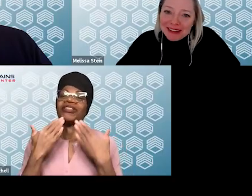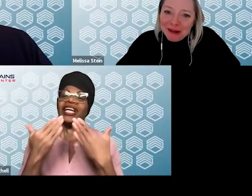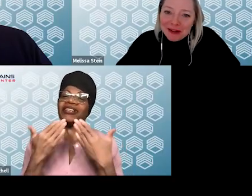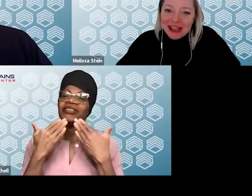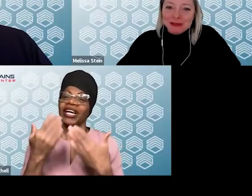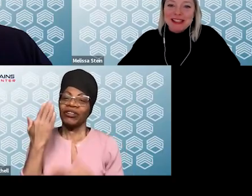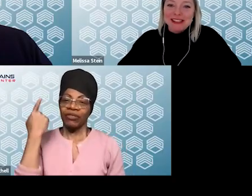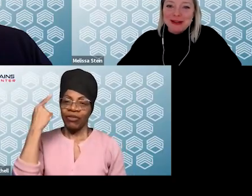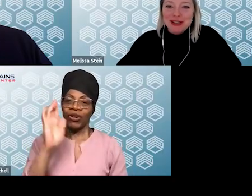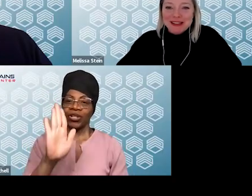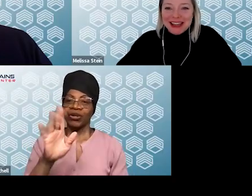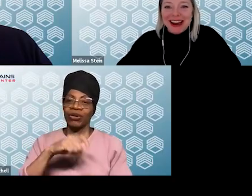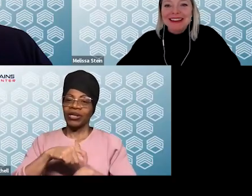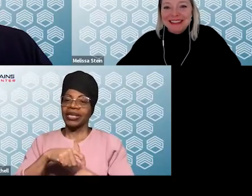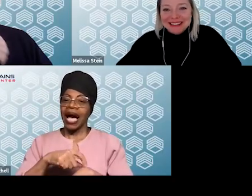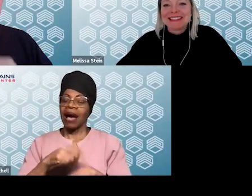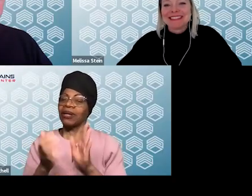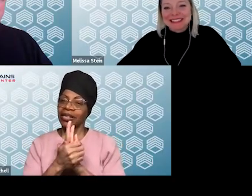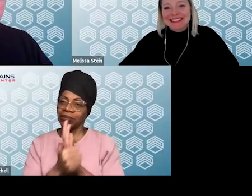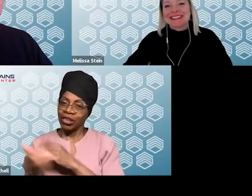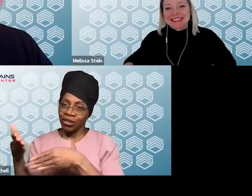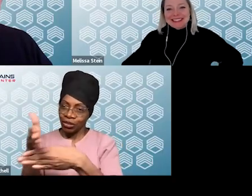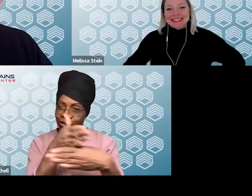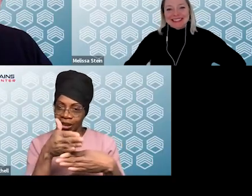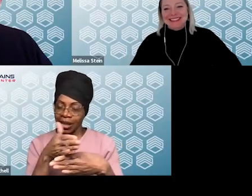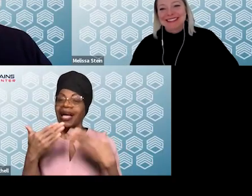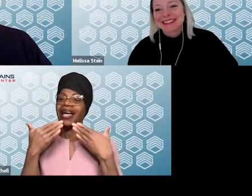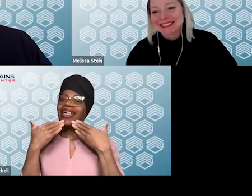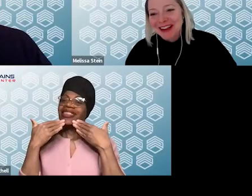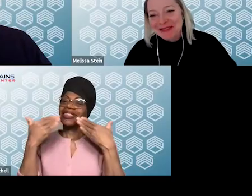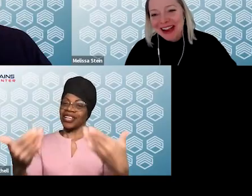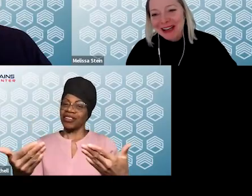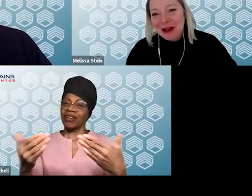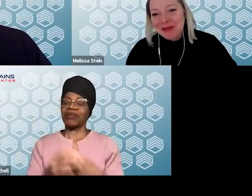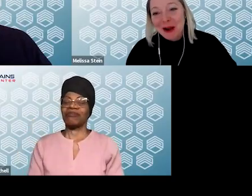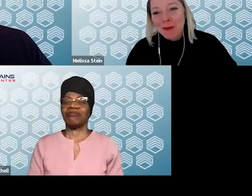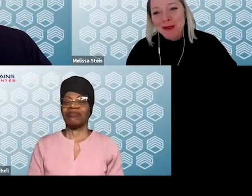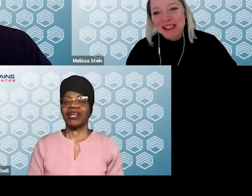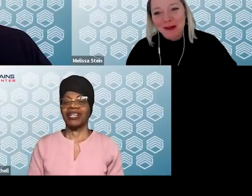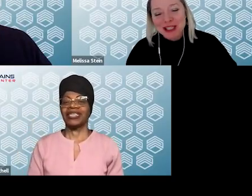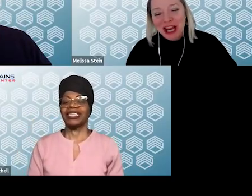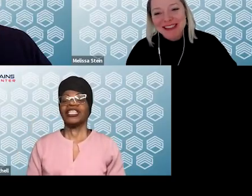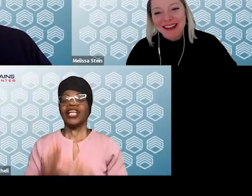and all of the expertise that you shared today. Thank you very much. All right, then, I hope you see all the chats